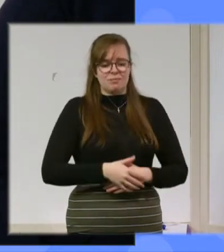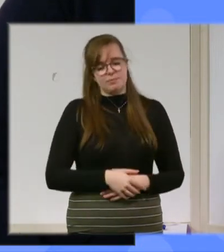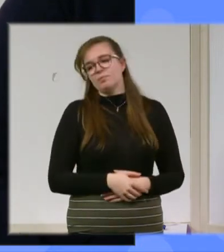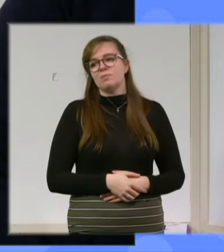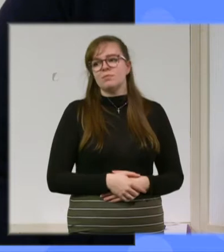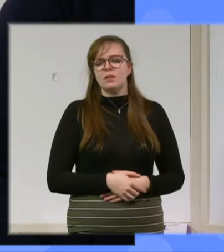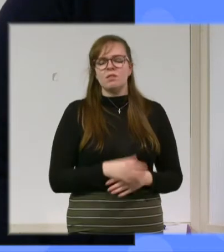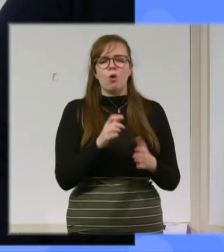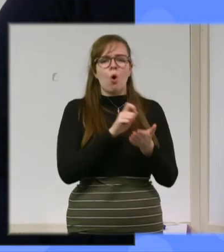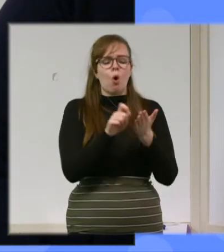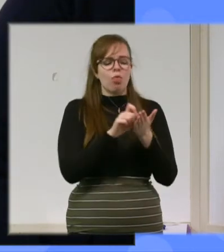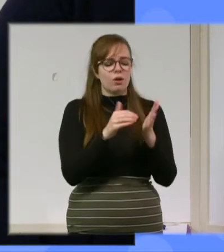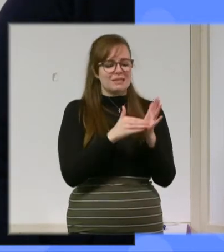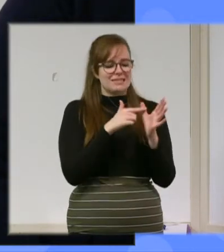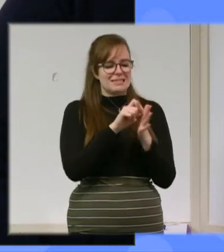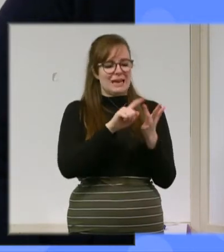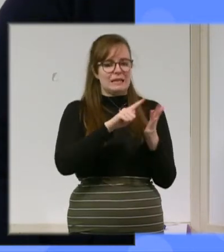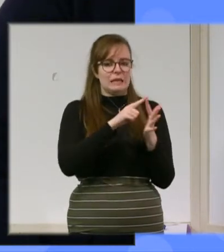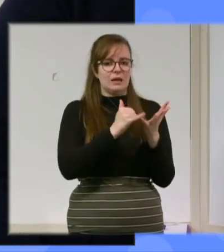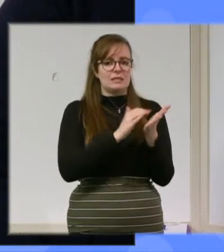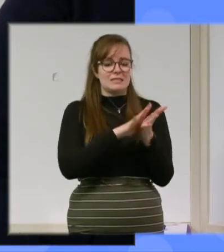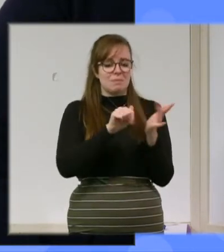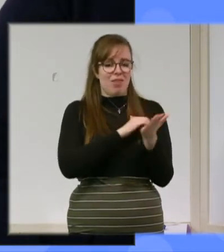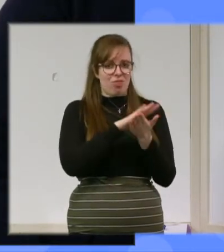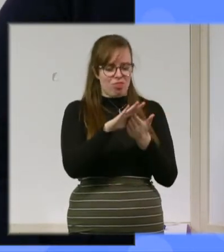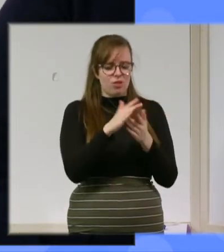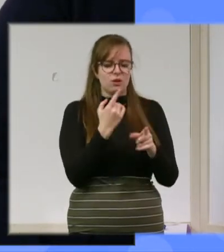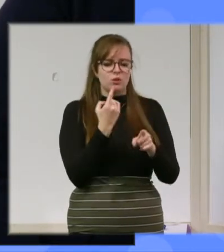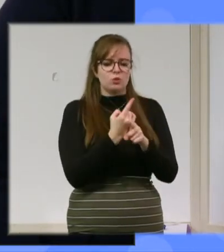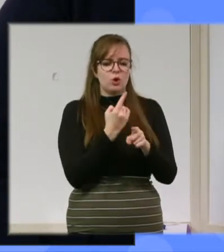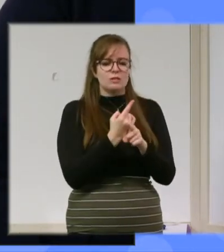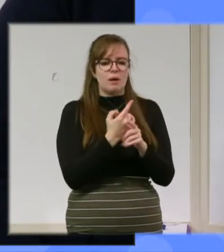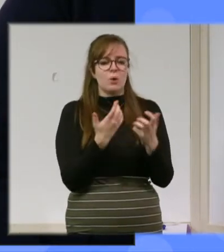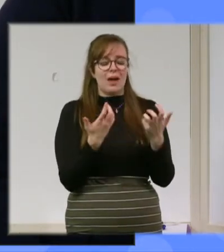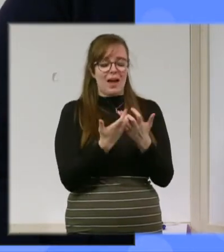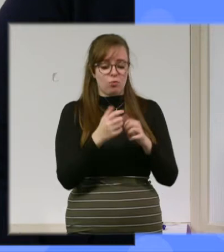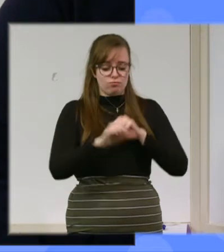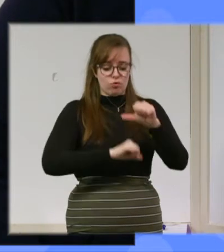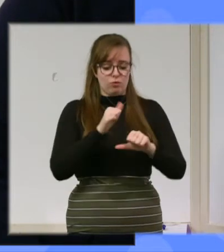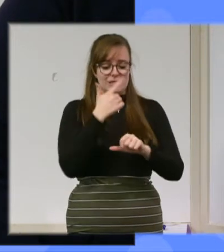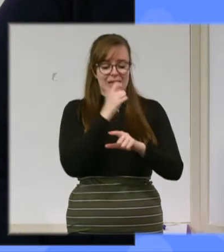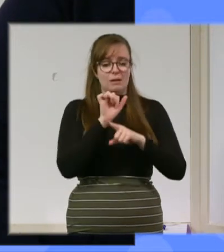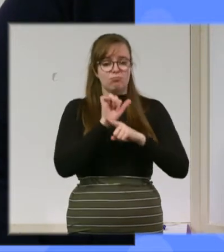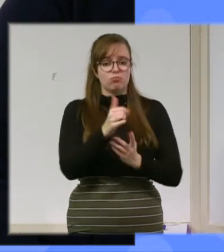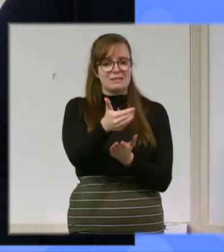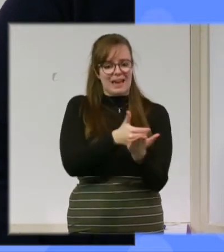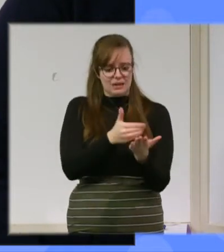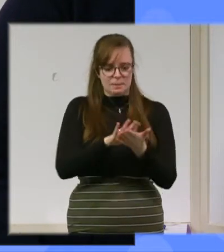Smith talks about how to protect progress further to survive you